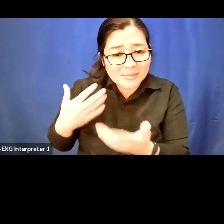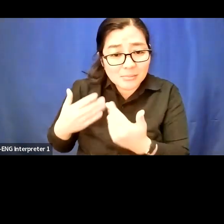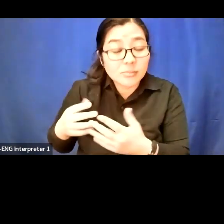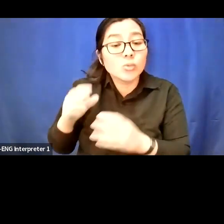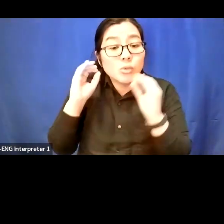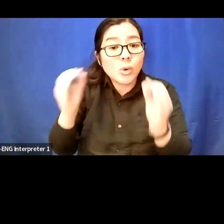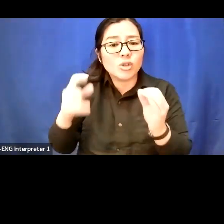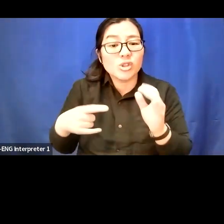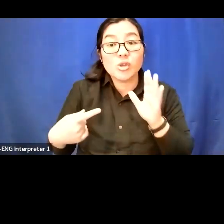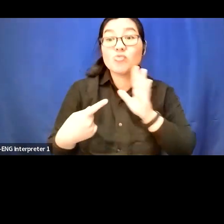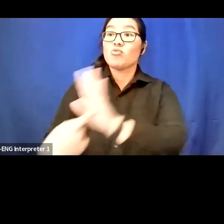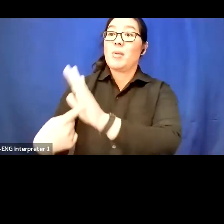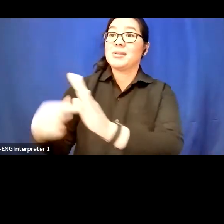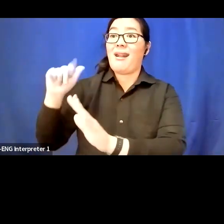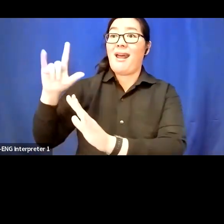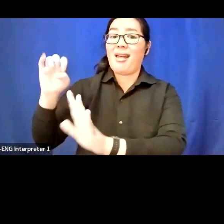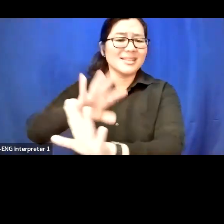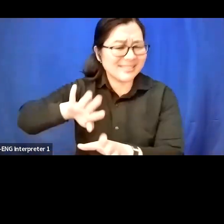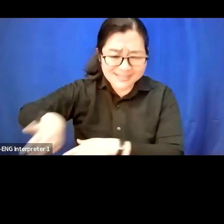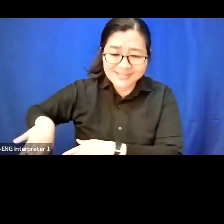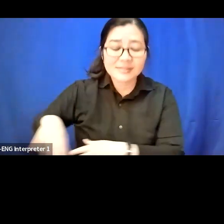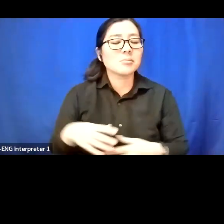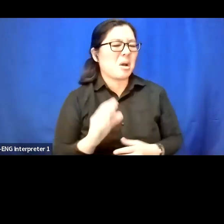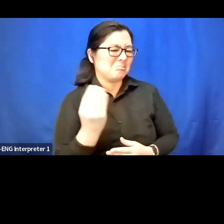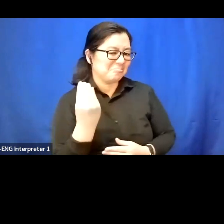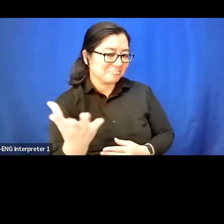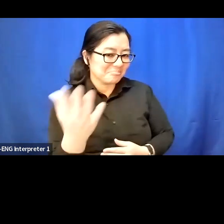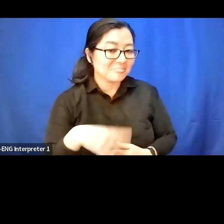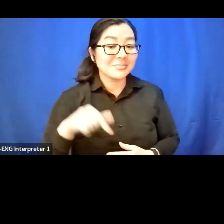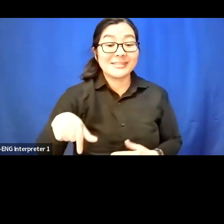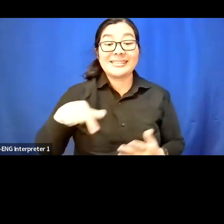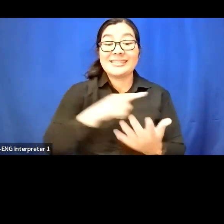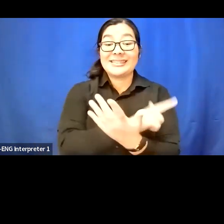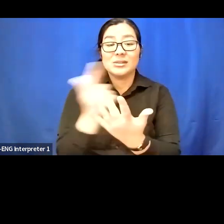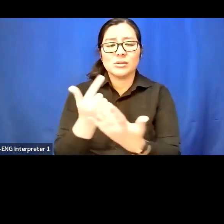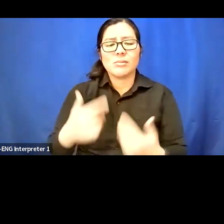for Alice, but I will just share that this series has been lifegiving for her during some